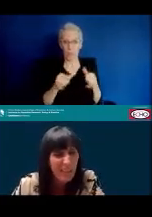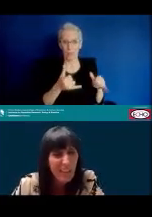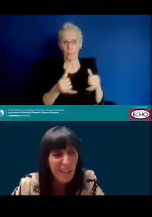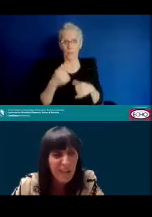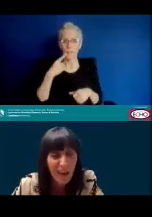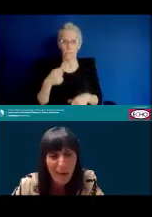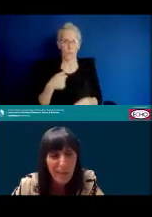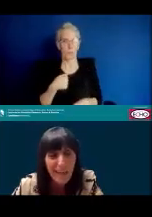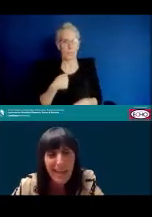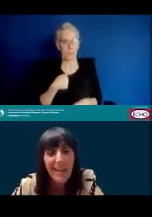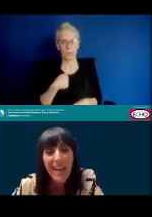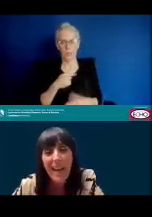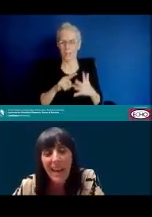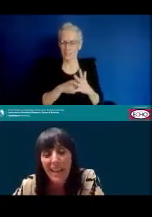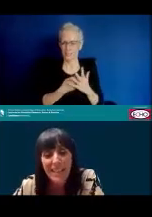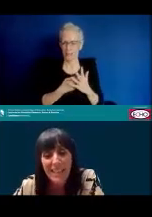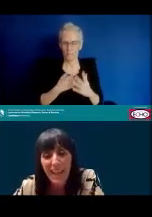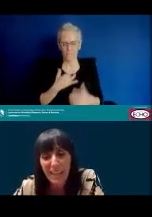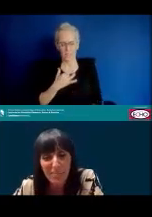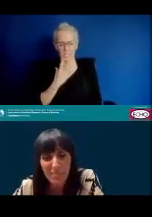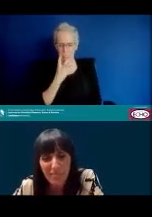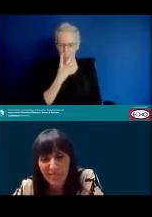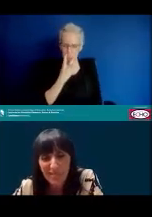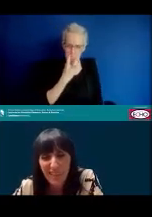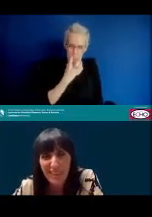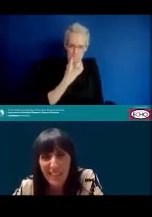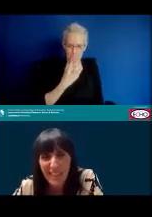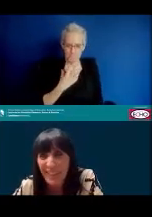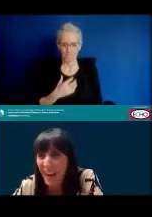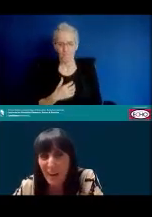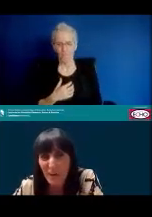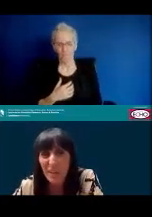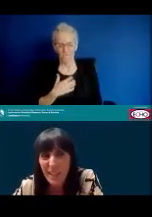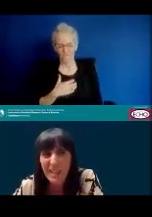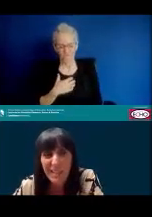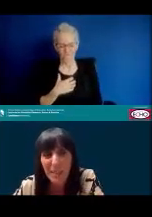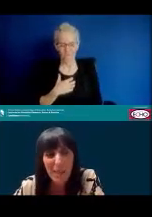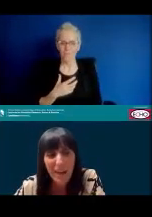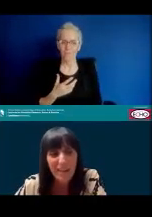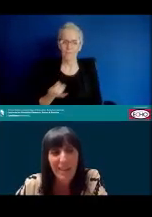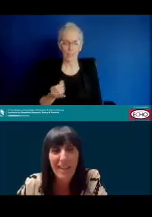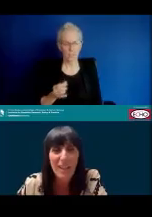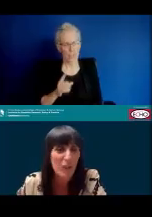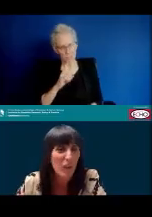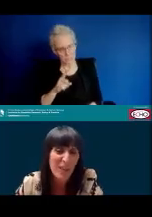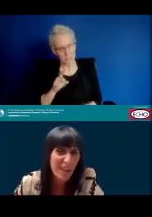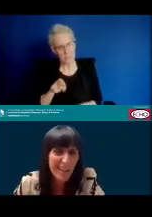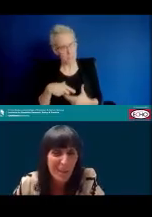really crabby and like I really need to be outside. So today's